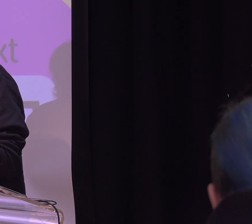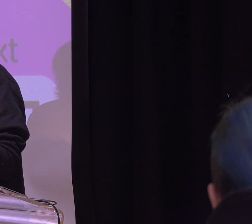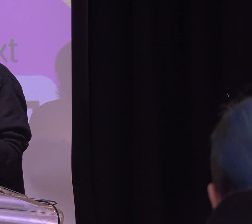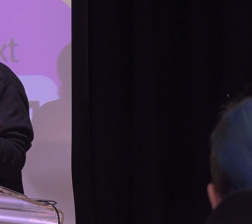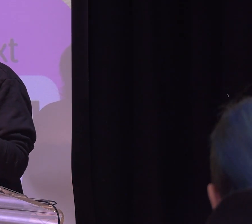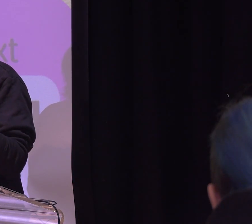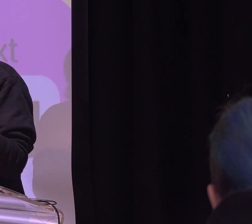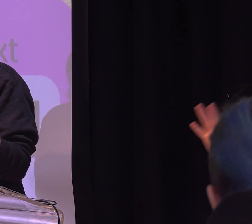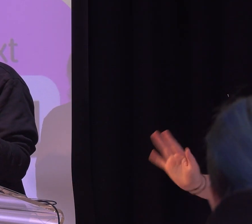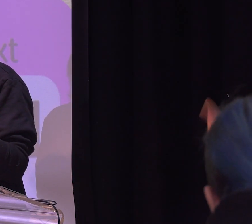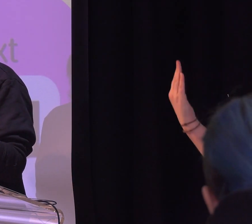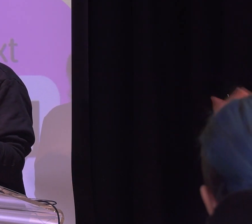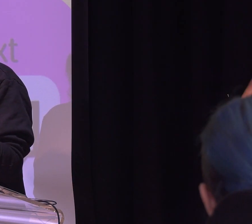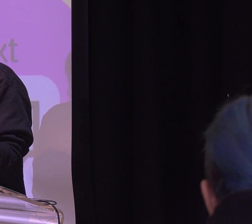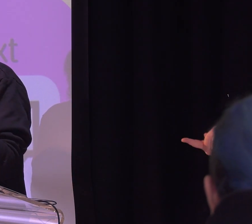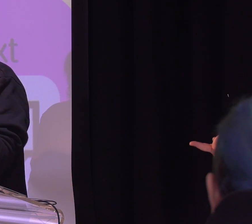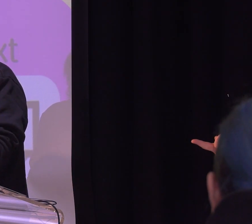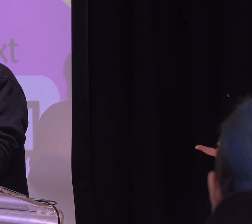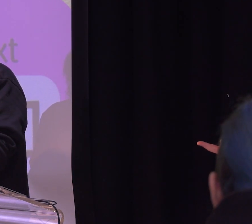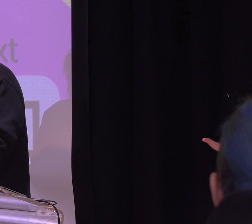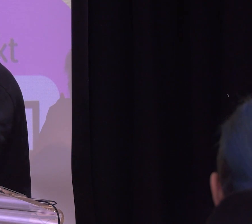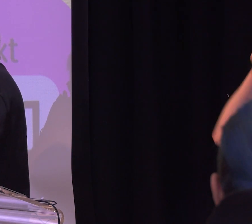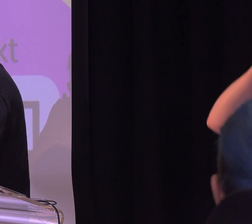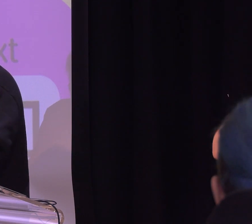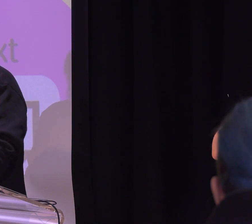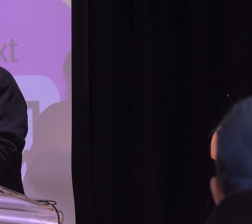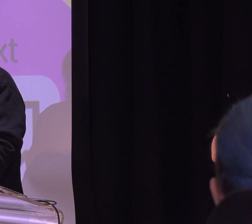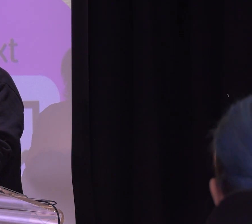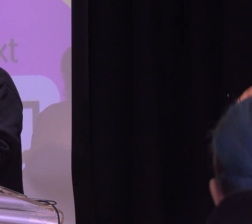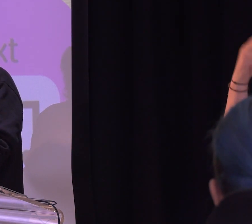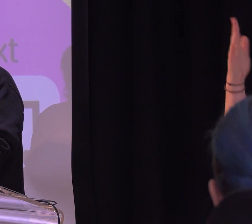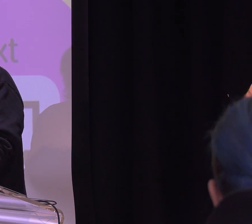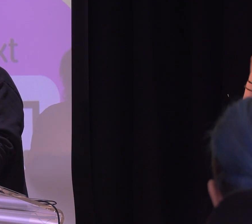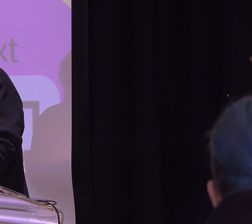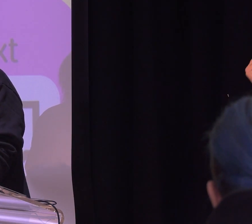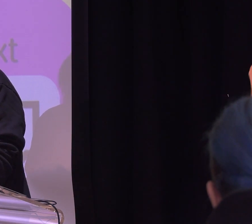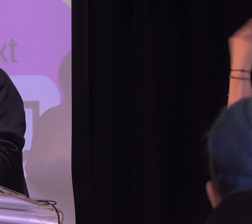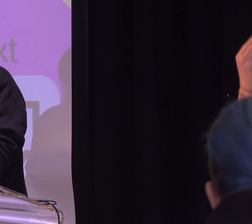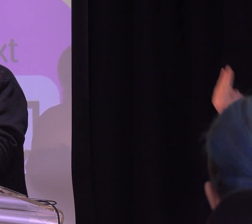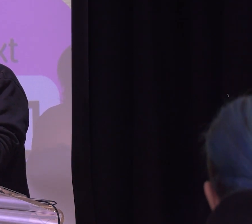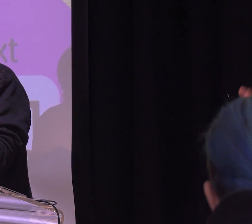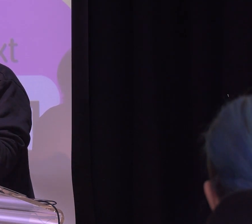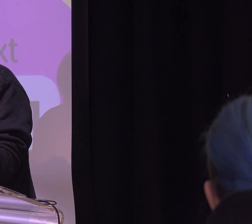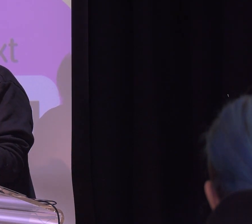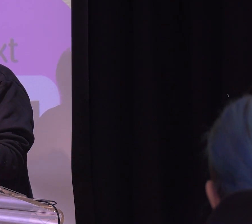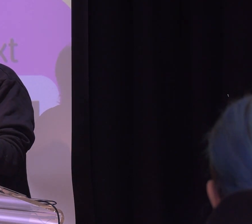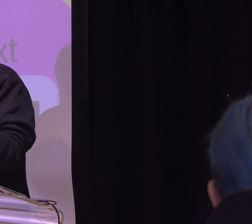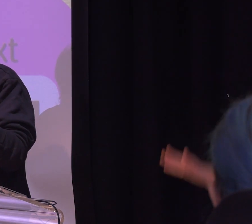And this programme addresses that head on in the most staggeringly, imaginative,